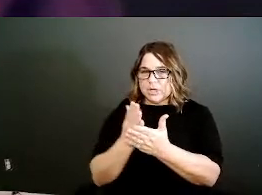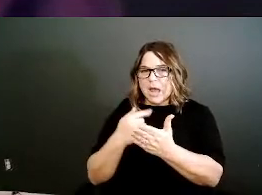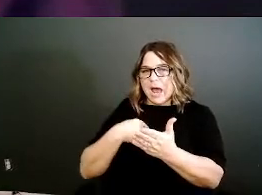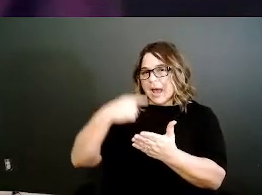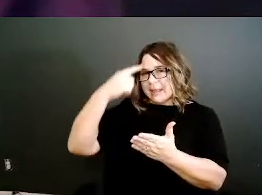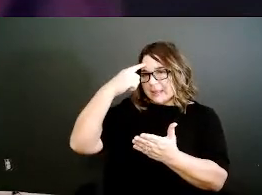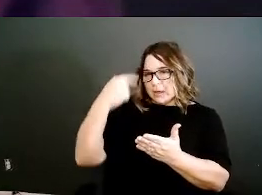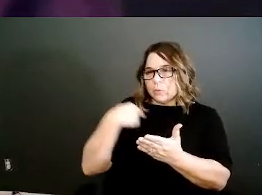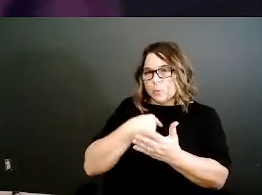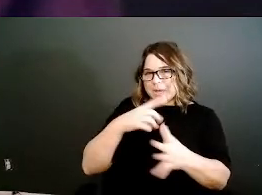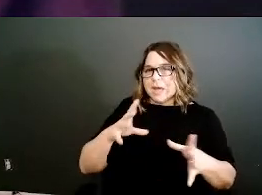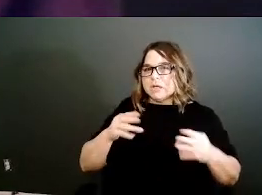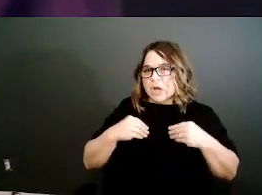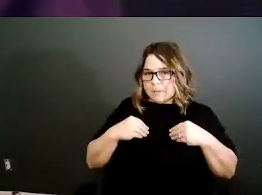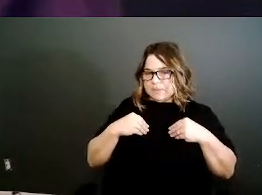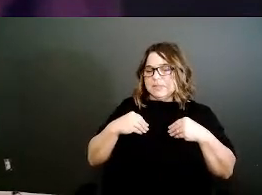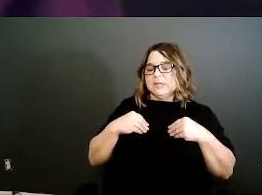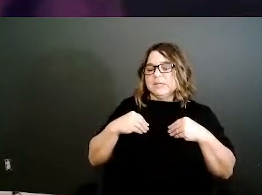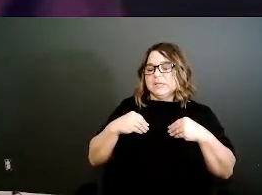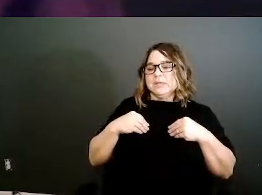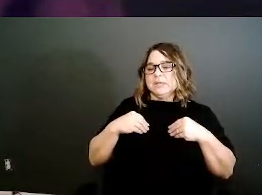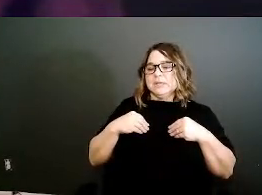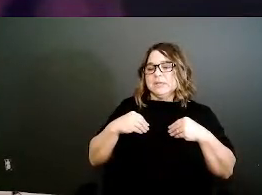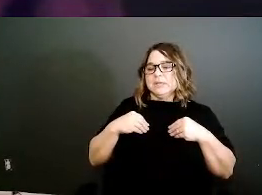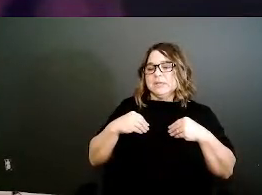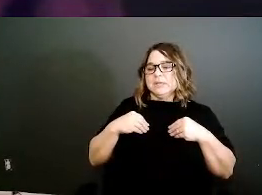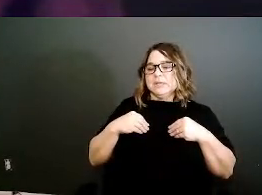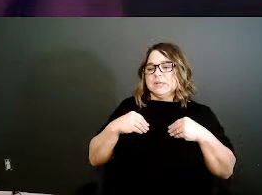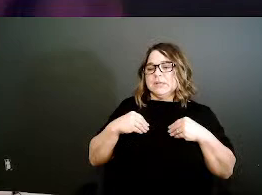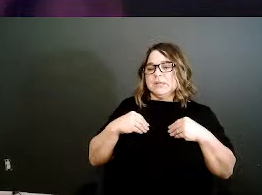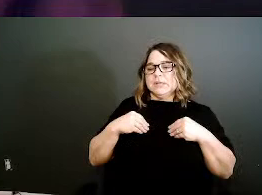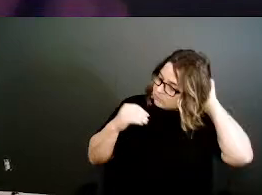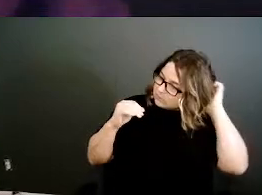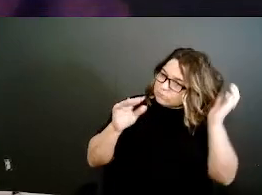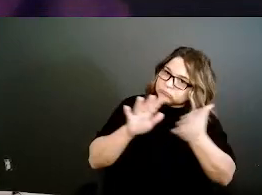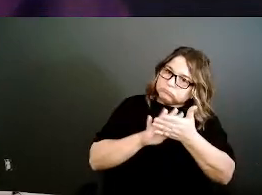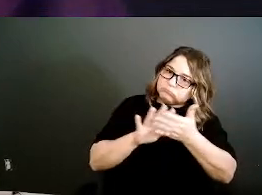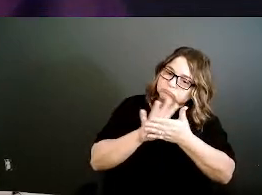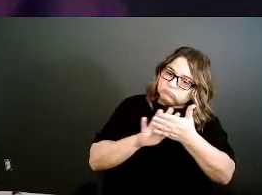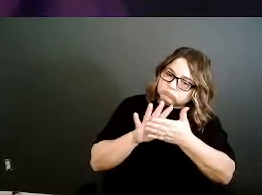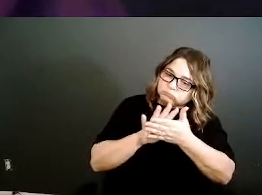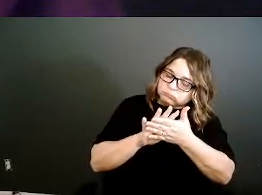≫ Clerk: NUMBER 4, 1.2, NUMBER 4, WAS THE COMPENSATION PIECE FOR ELECTED OFFICIALS, WITH MY APOLOGIES.